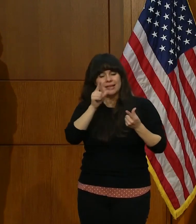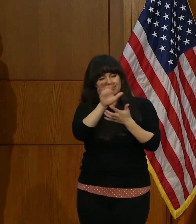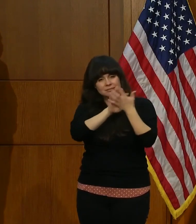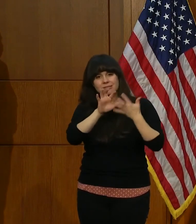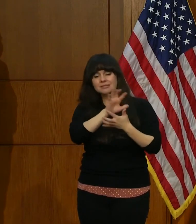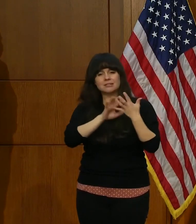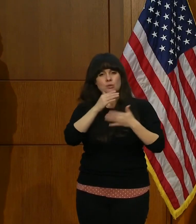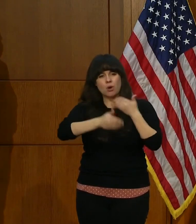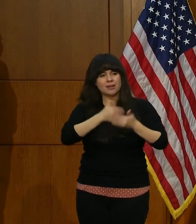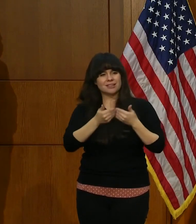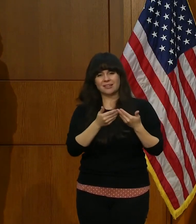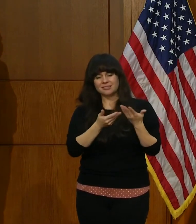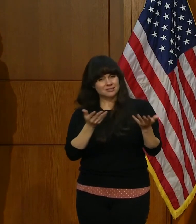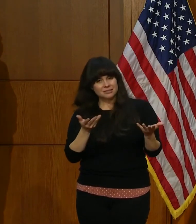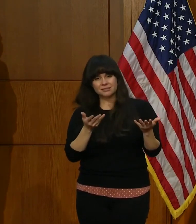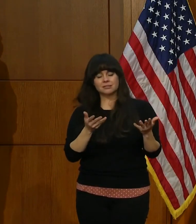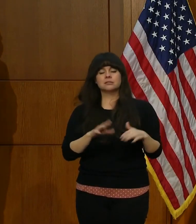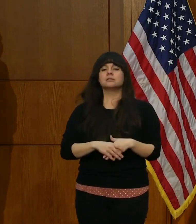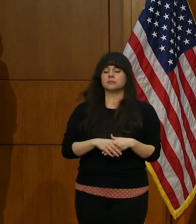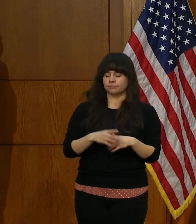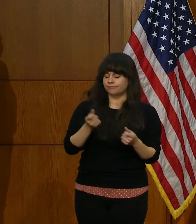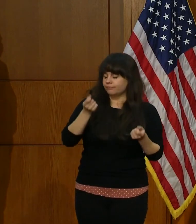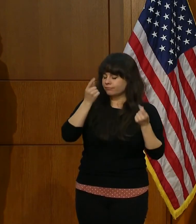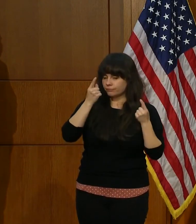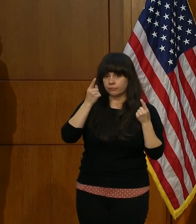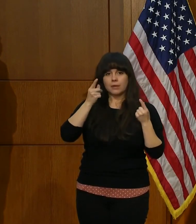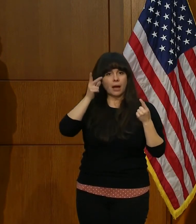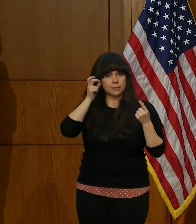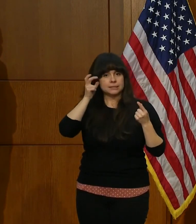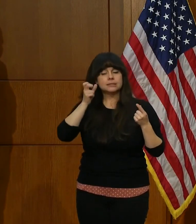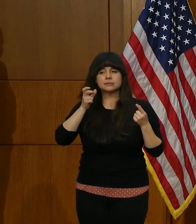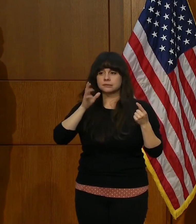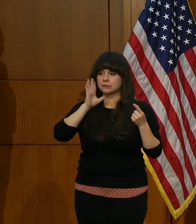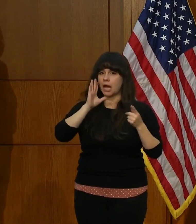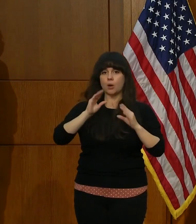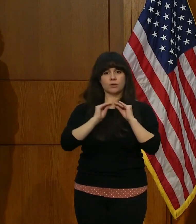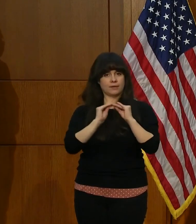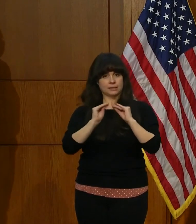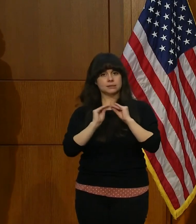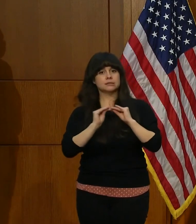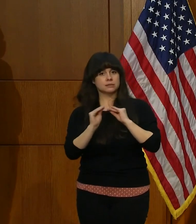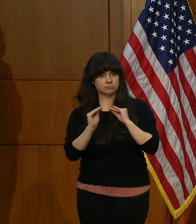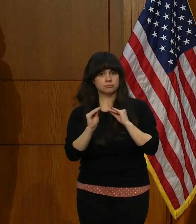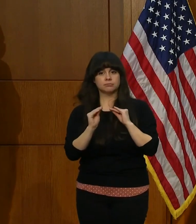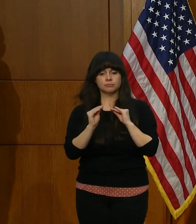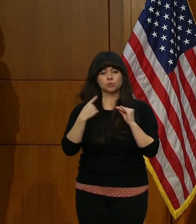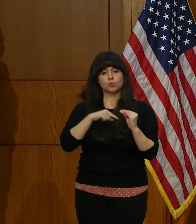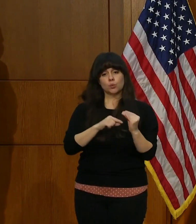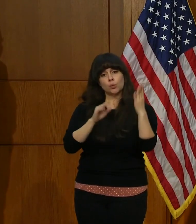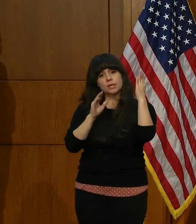FRUSTRATION FOR A LOT OF VIRGINIANS. I HEAR YOU AND